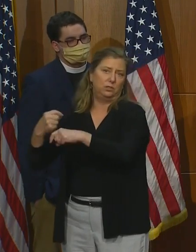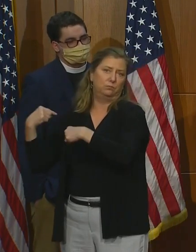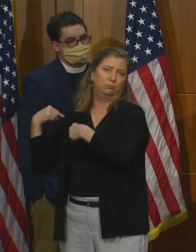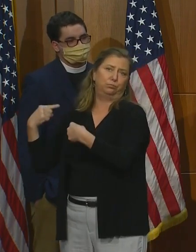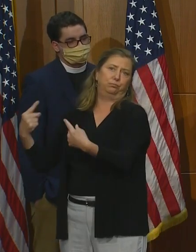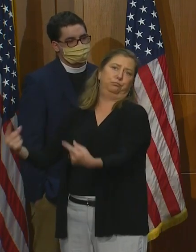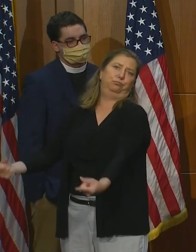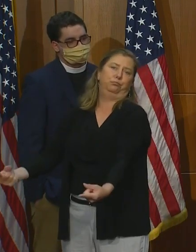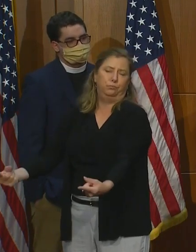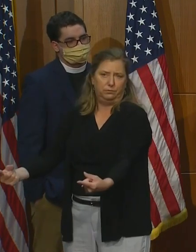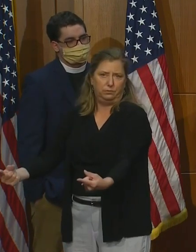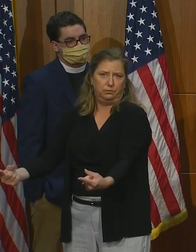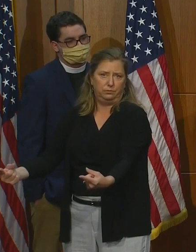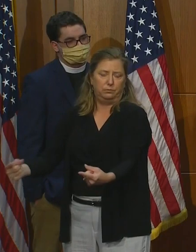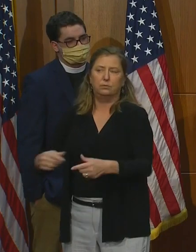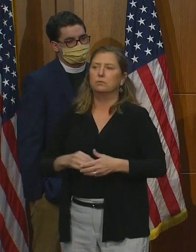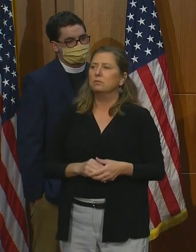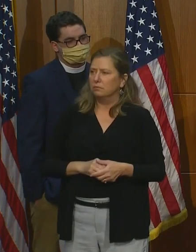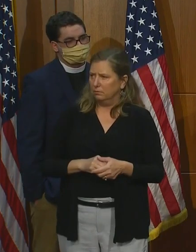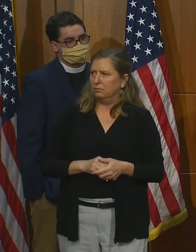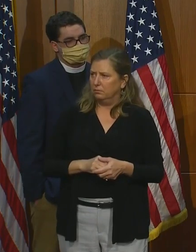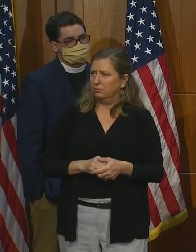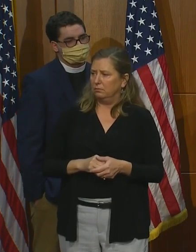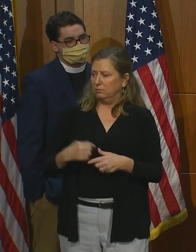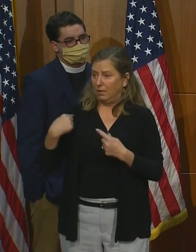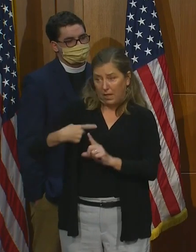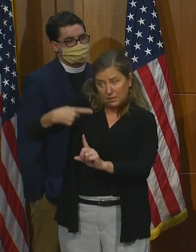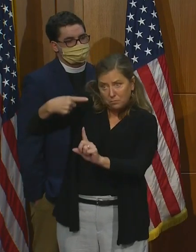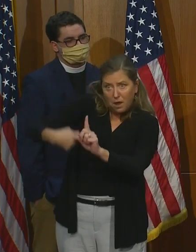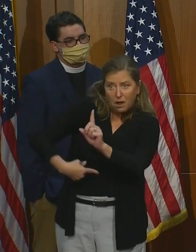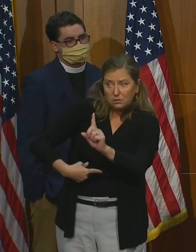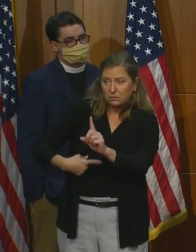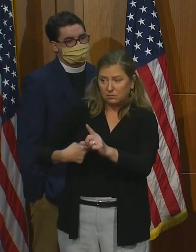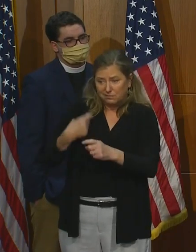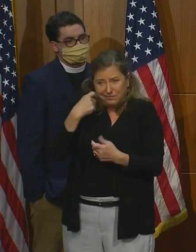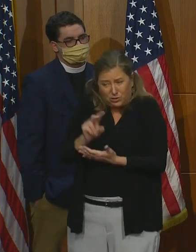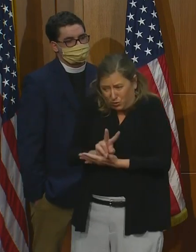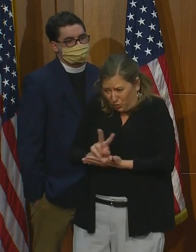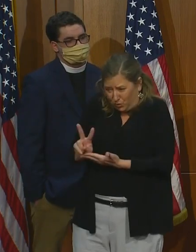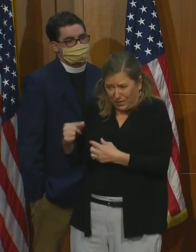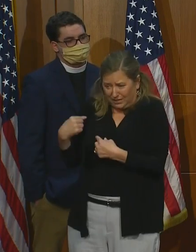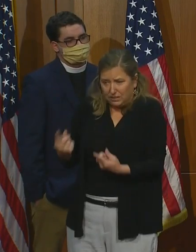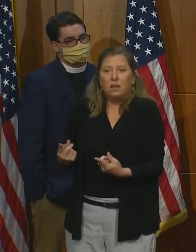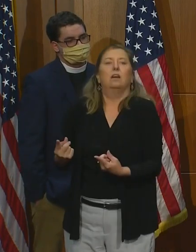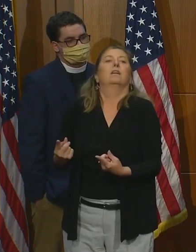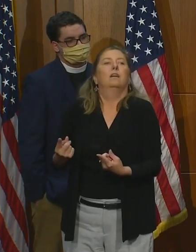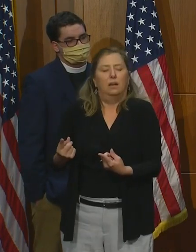THE OTHER FOUR HUNDRED YEARS OLD. AND AS THE EVENTS OF THE